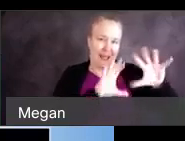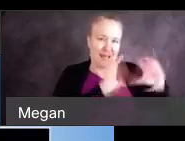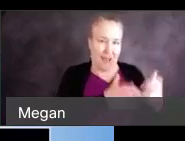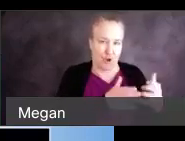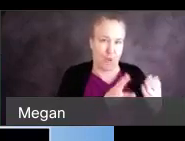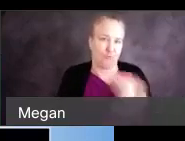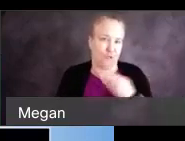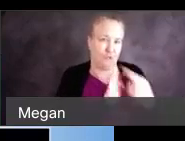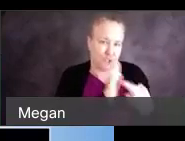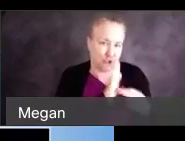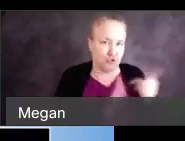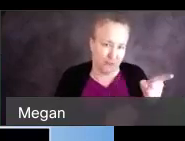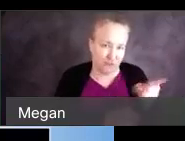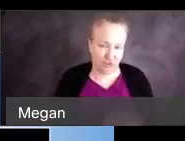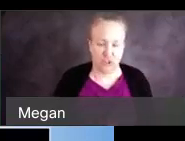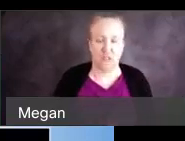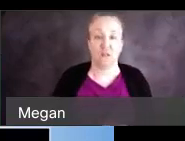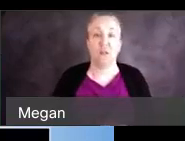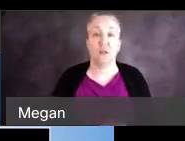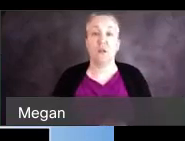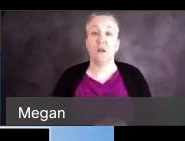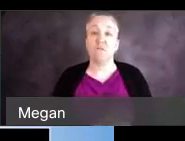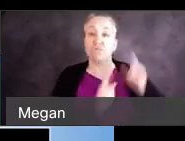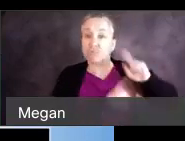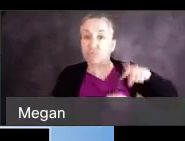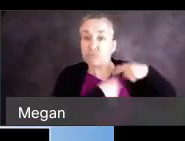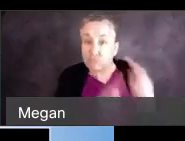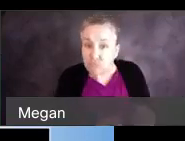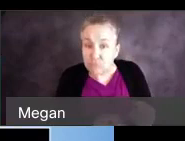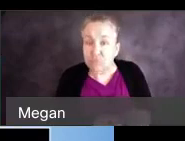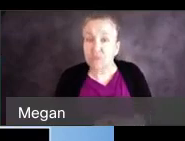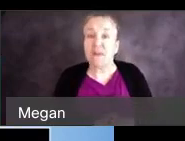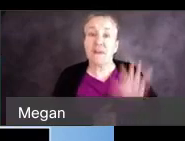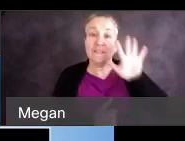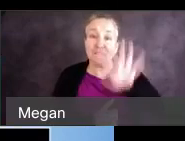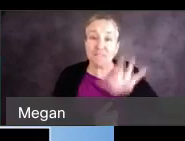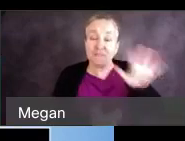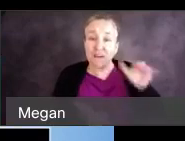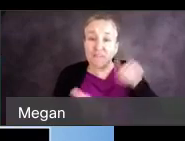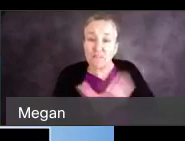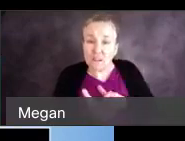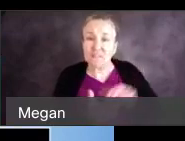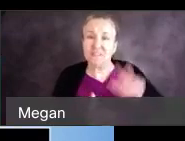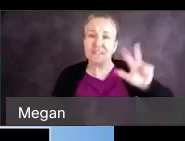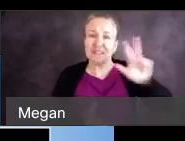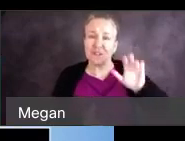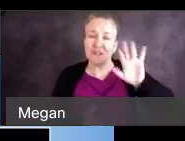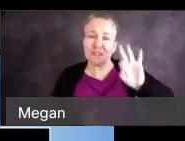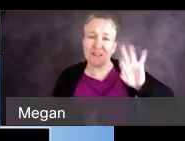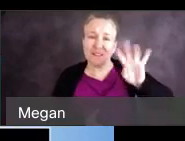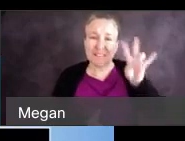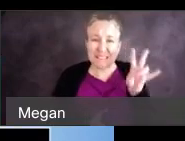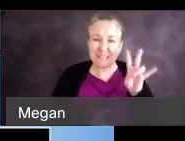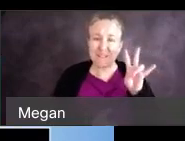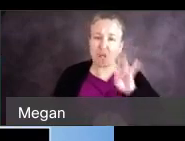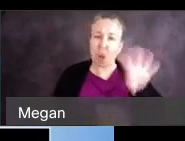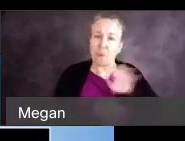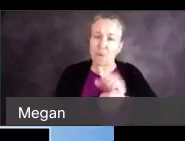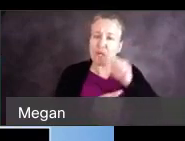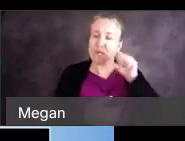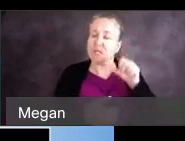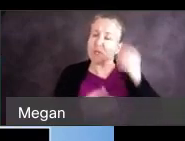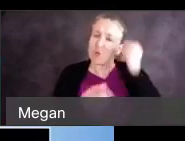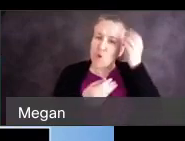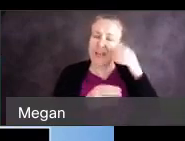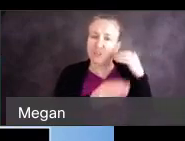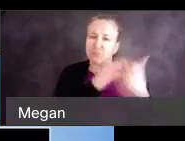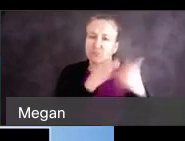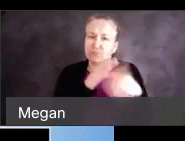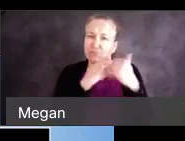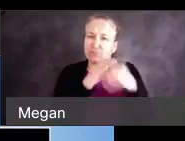list. To date, we have sent 55,397 appointment notifications so we are making good progress.